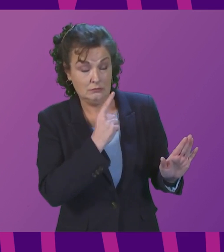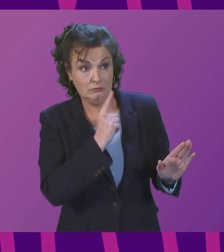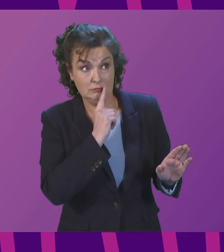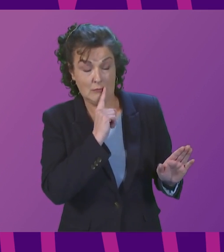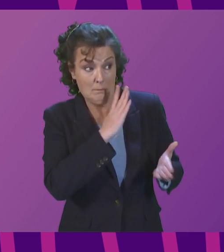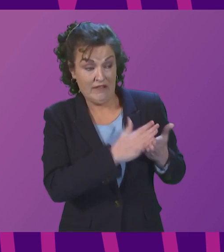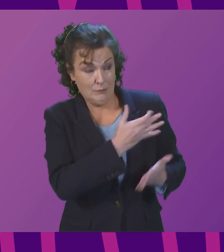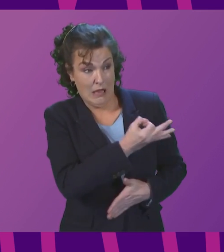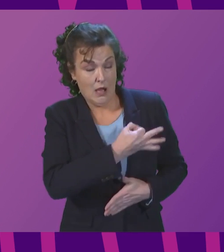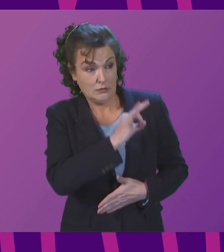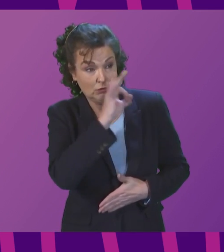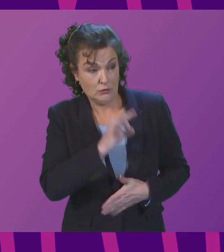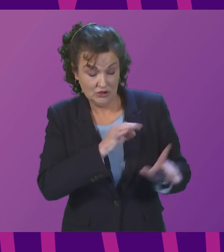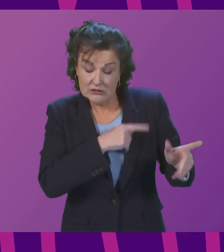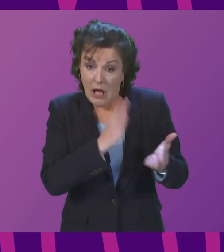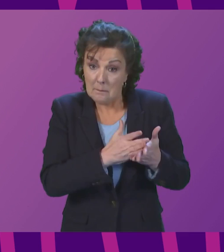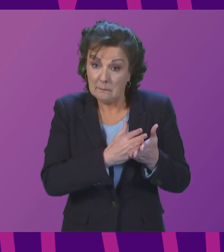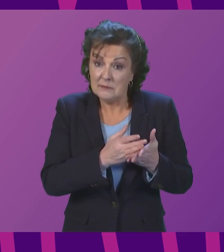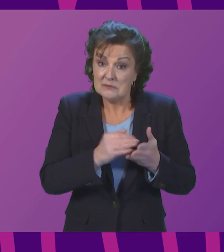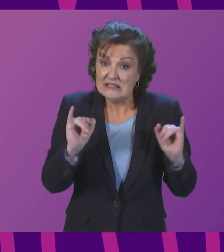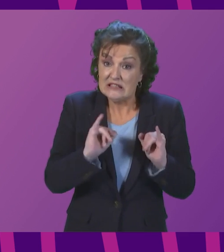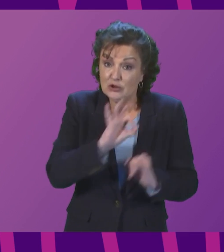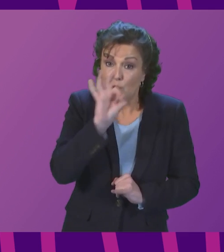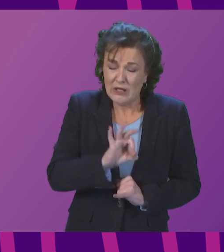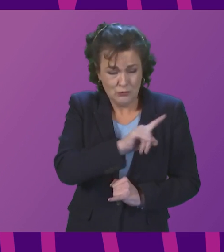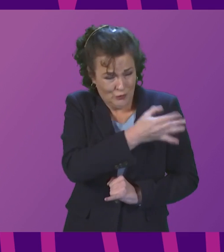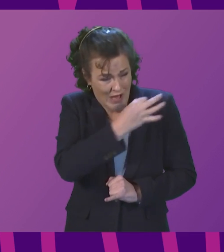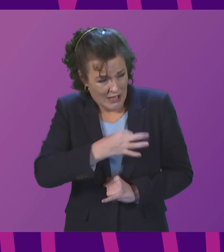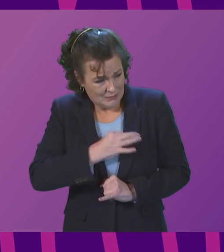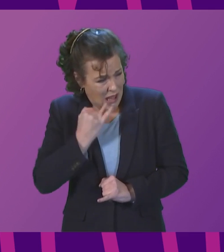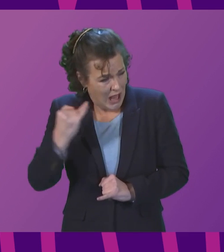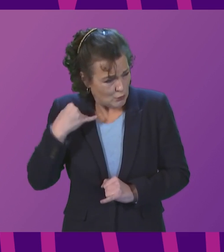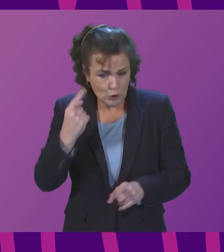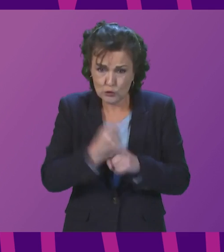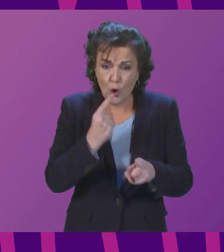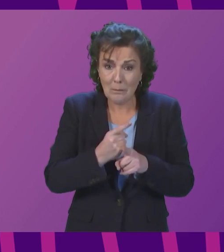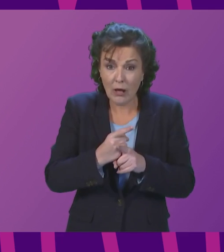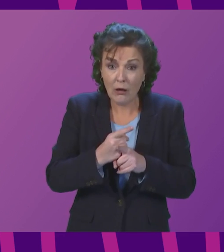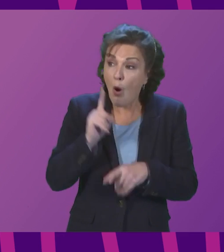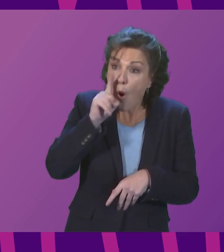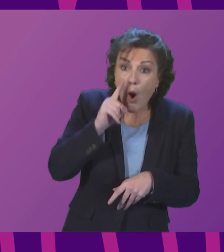second. He asked me about a windfall levy on oil and gas companies last week, and I have made it clear that I have no objection to that.